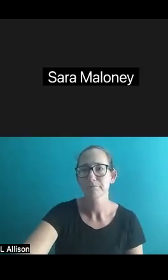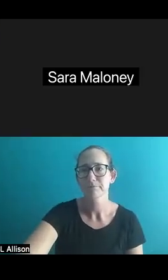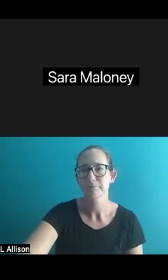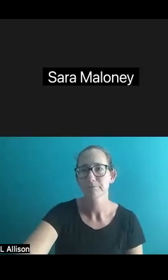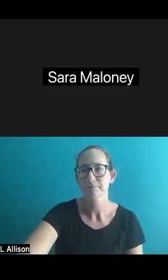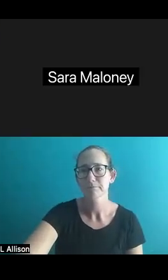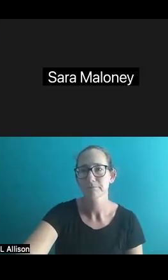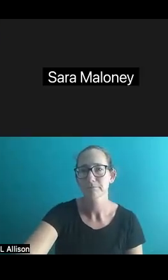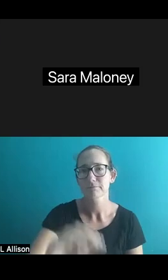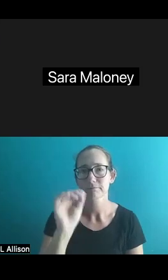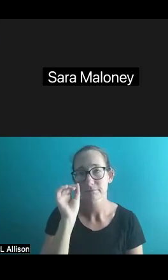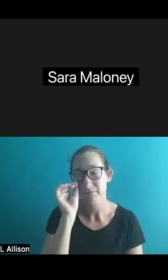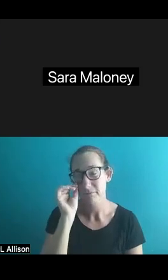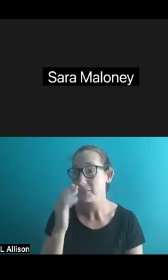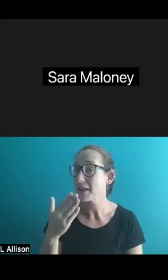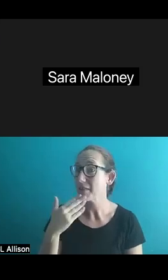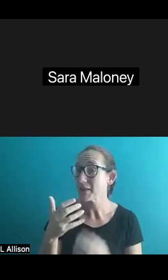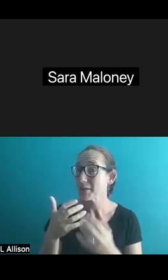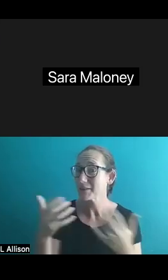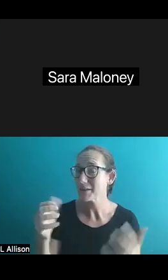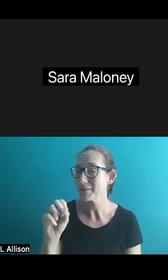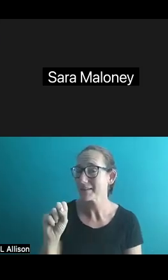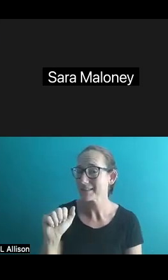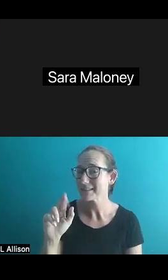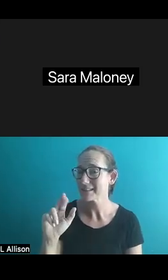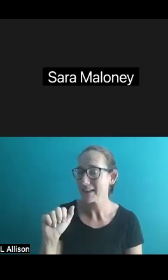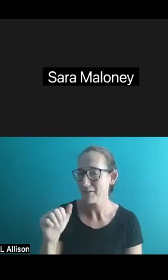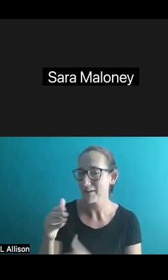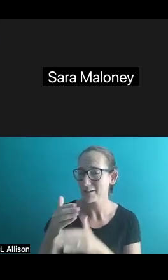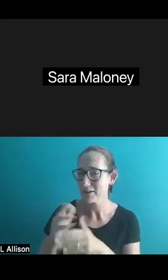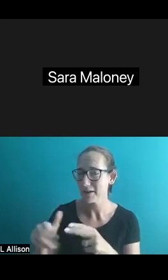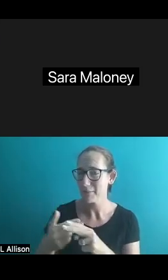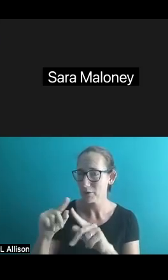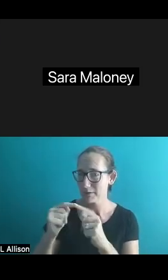Well, thank you so much Sara for sharing about your team's progress and wrapping us up with